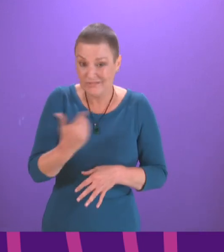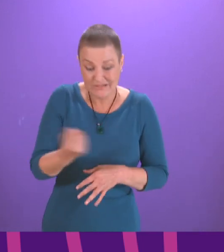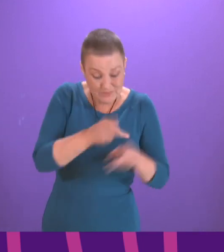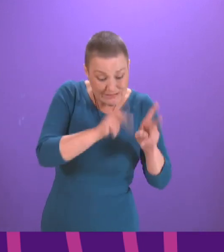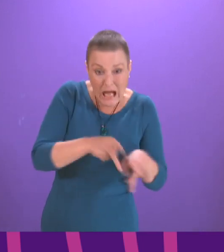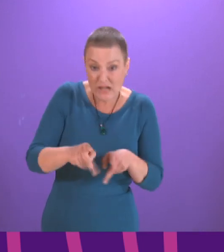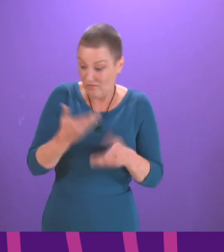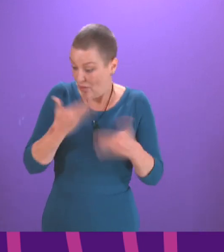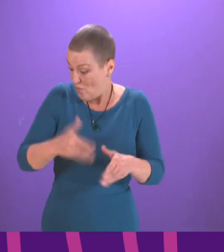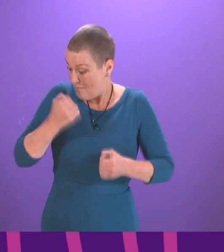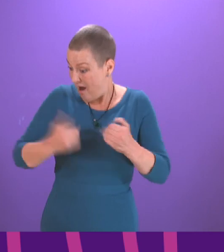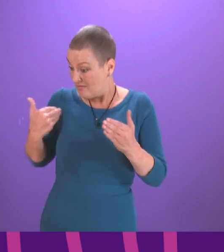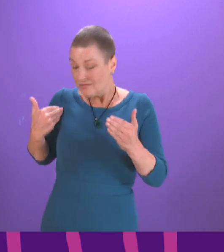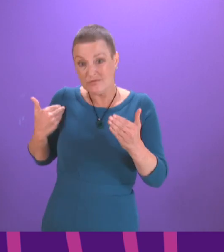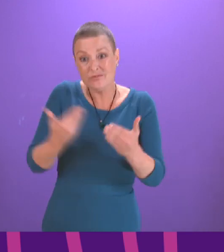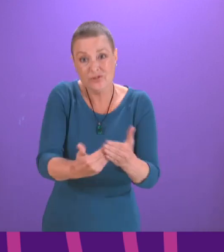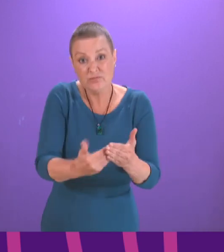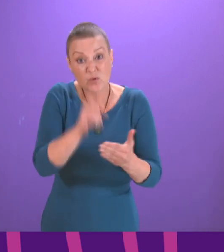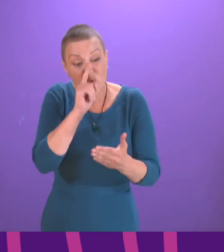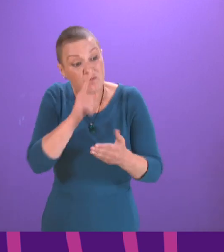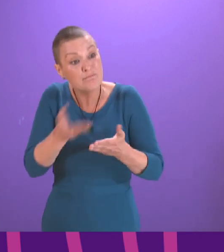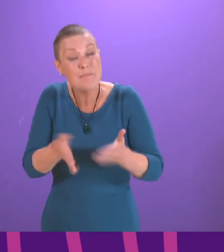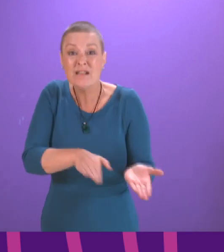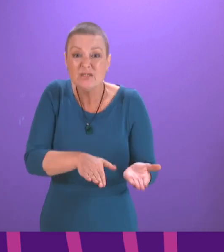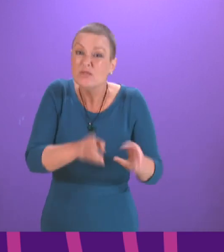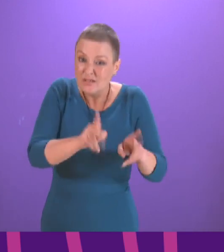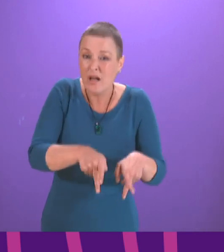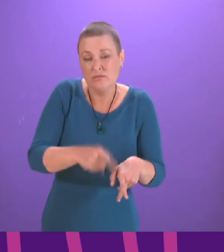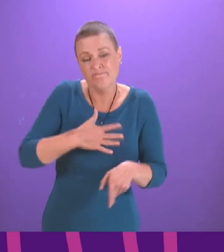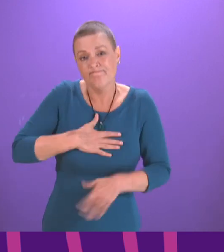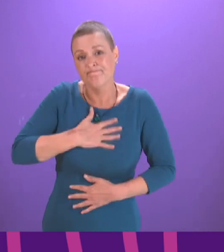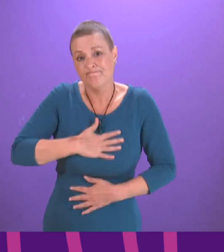point during the course of this pandemic. We also extend our thanks to all staff in